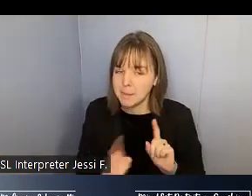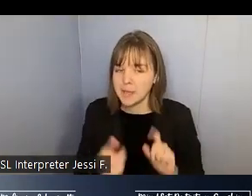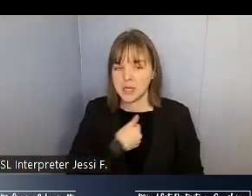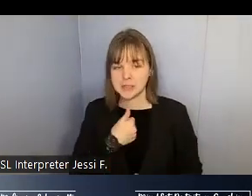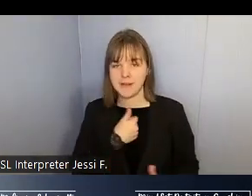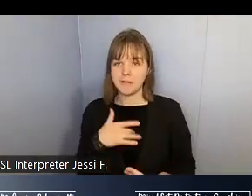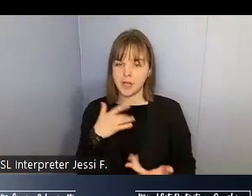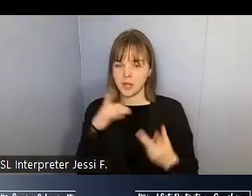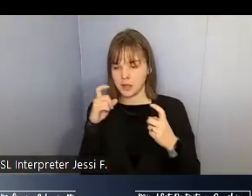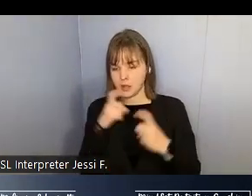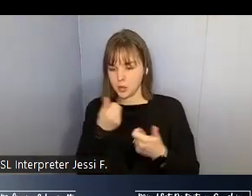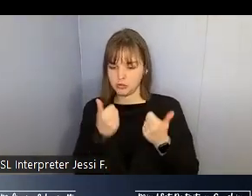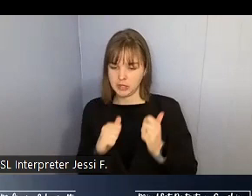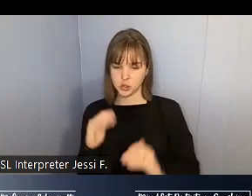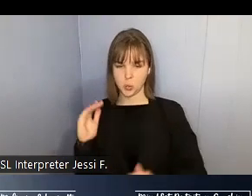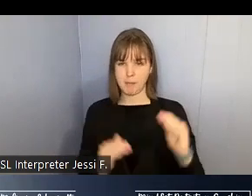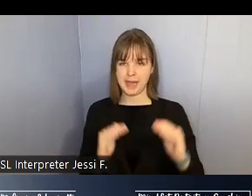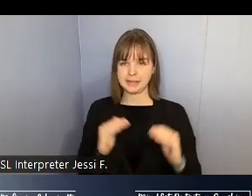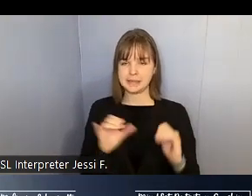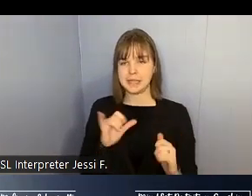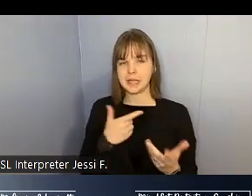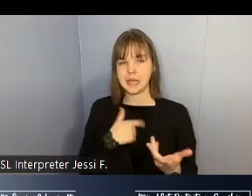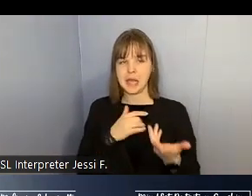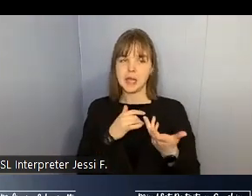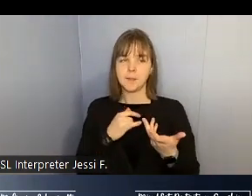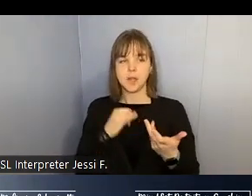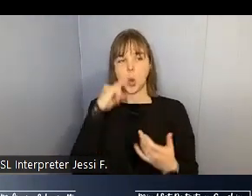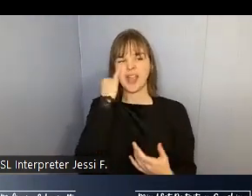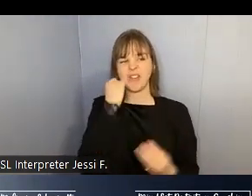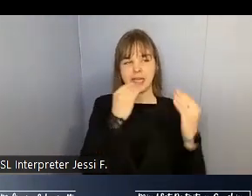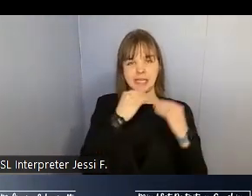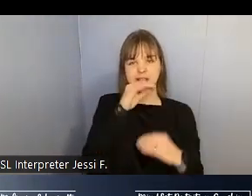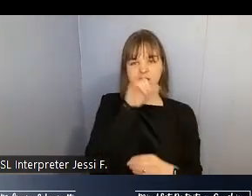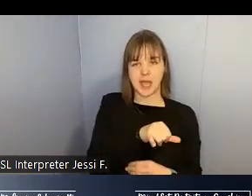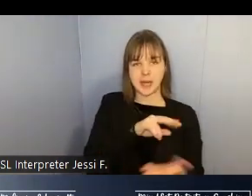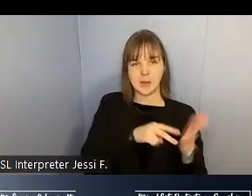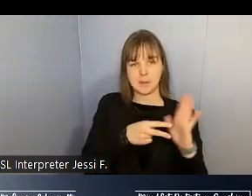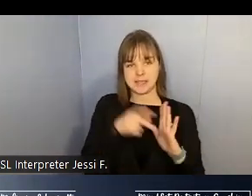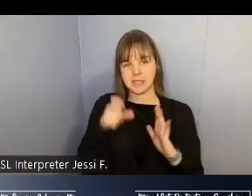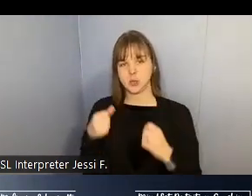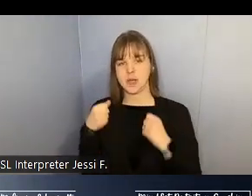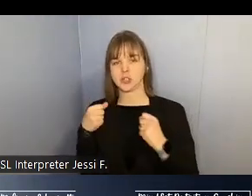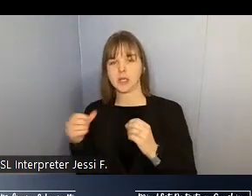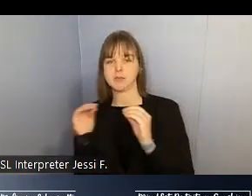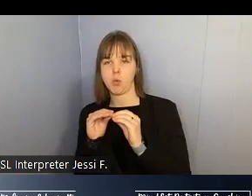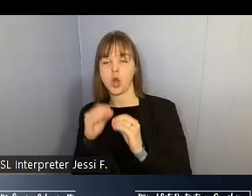because we're constantly looking for workarounds to avoid having to do all the things that really need to be done on a daily basis.